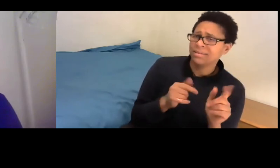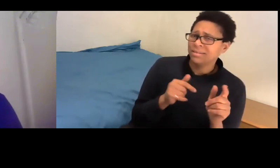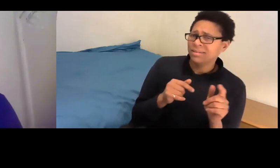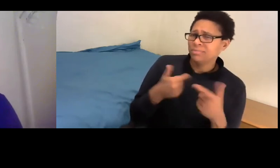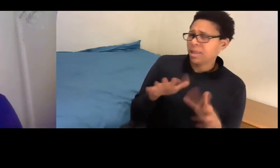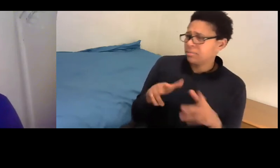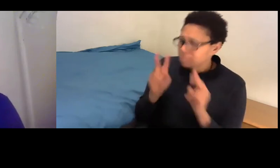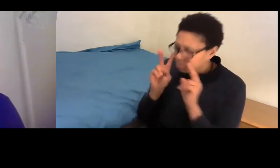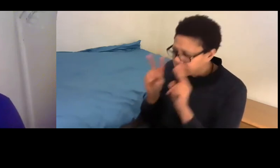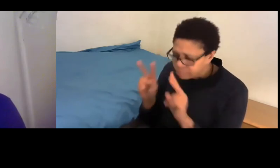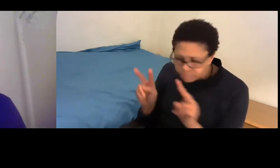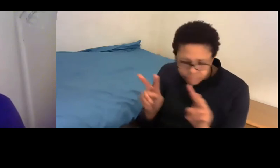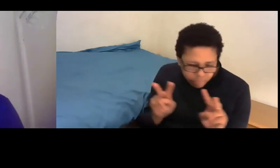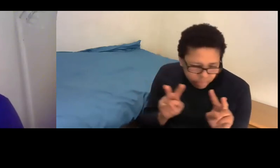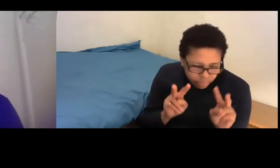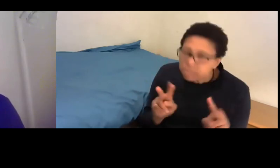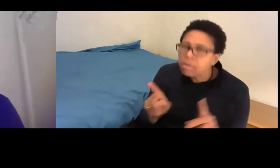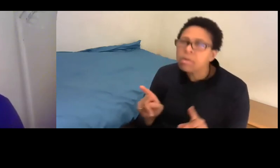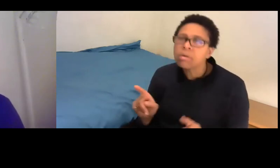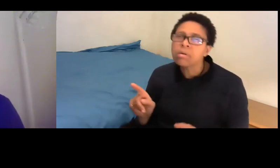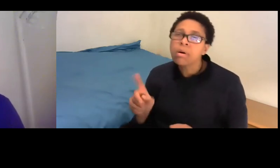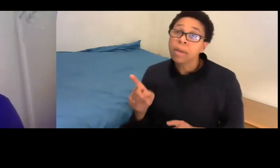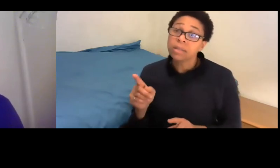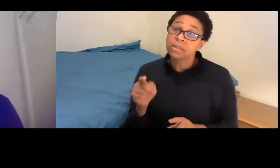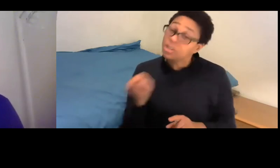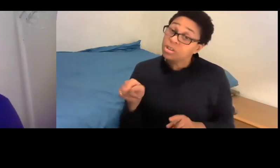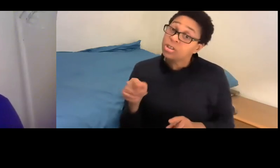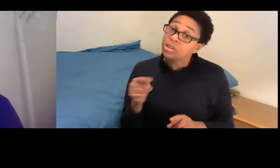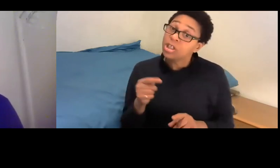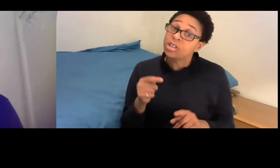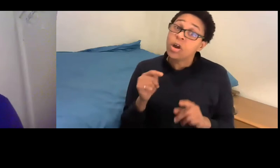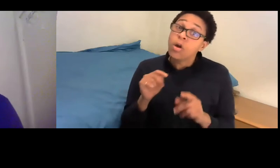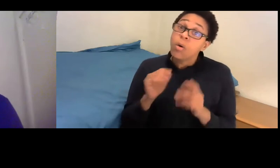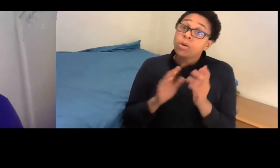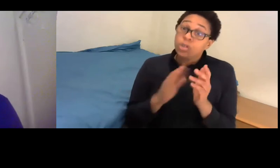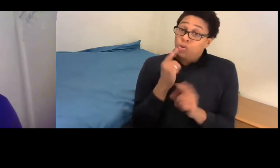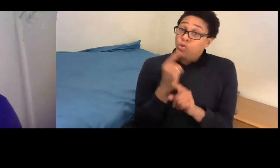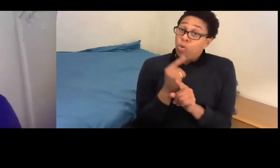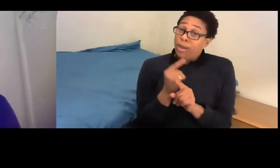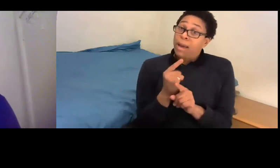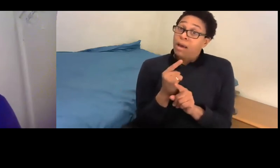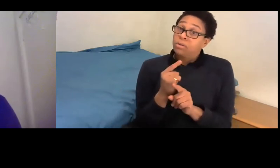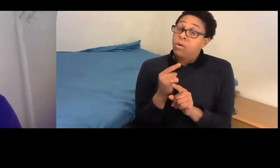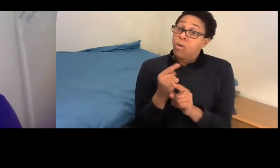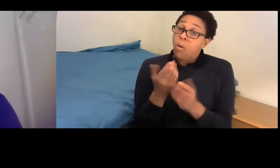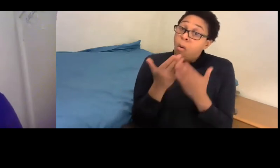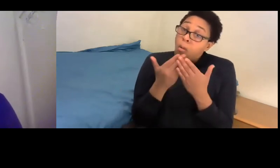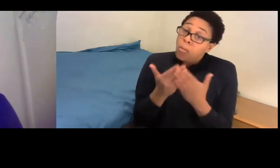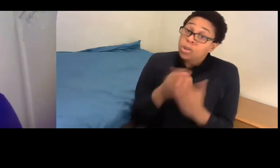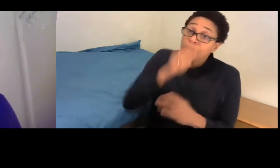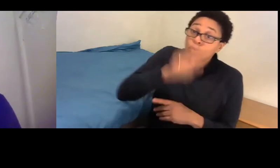of radicalization or something and she was clearly referring to Muslim students in schools. And she was talking about why this